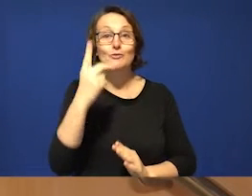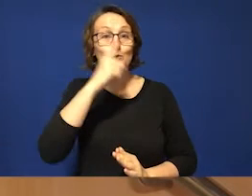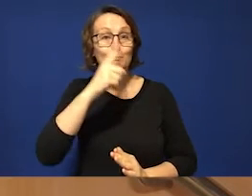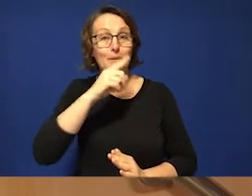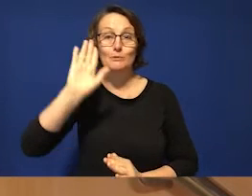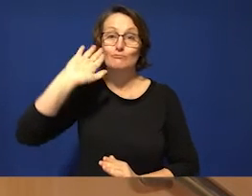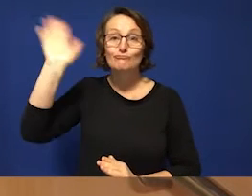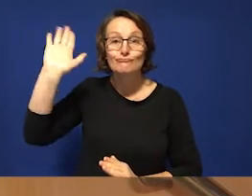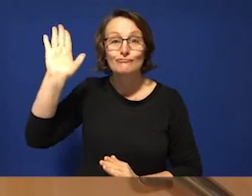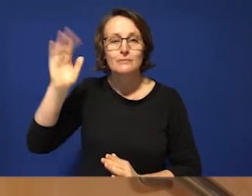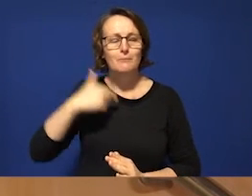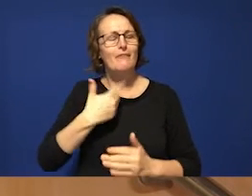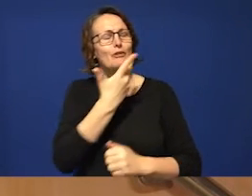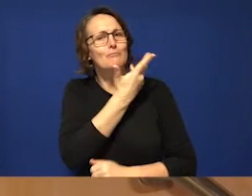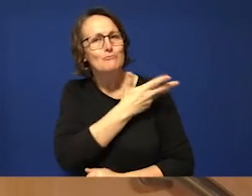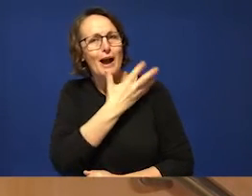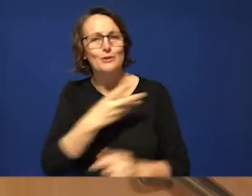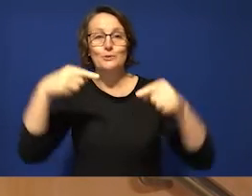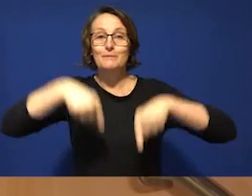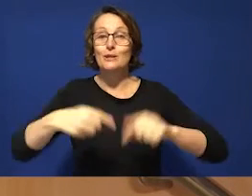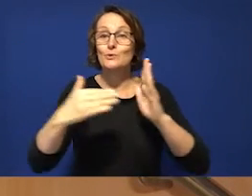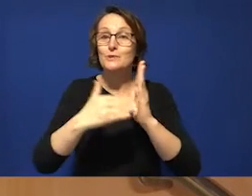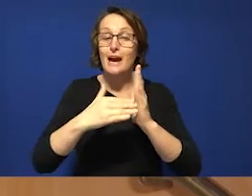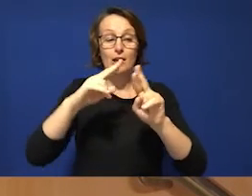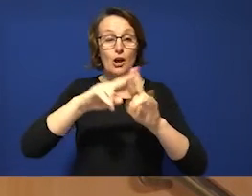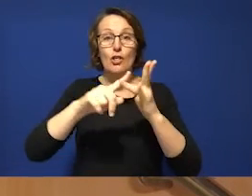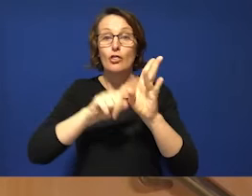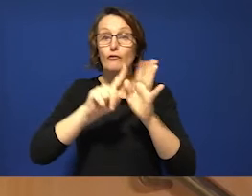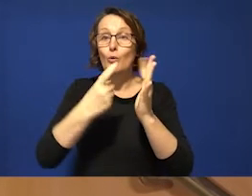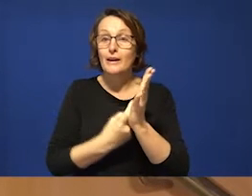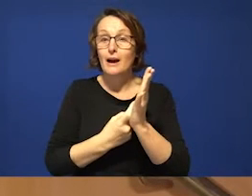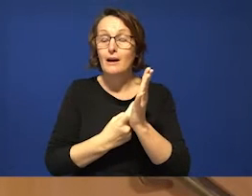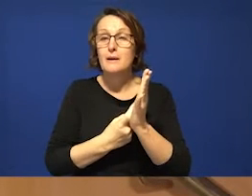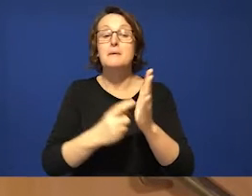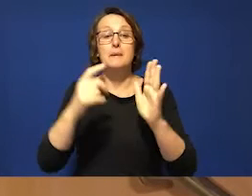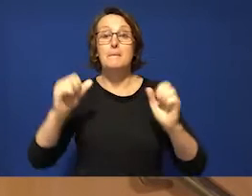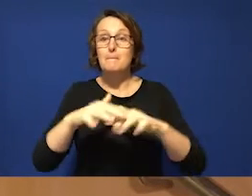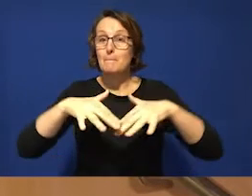It's my absolute honor, today, to be here in the foyer of Parliament House Annexe with two Peters.